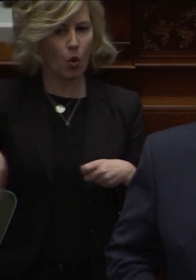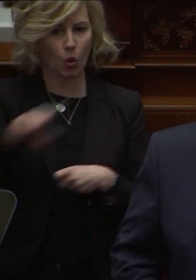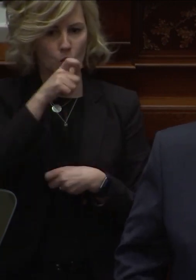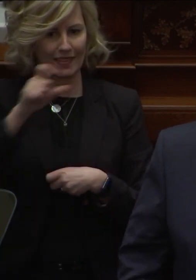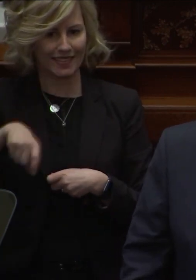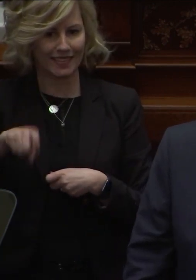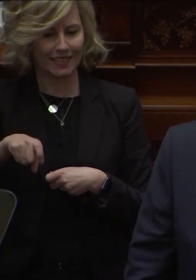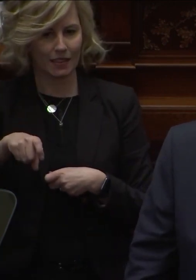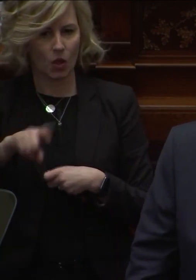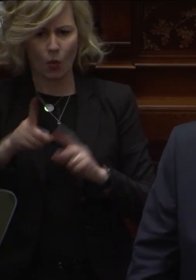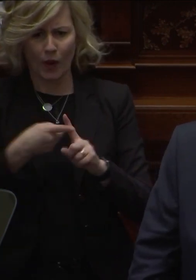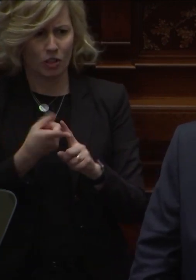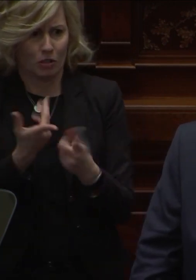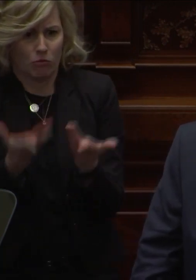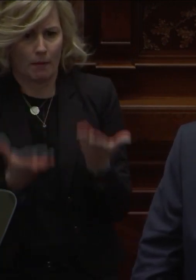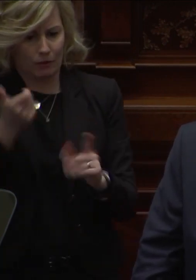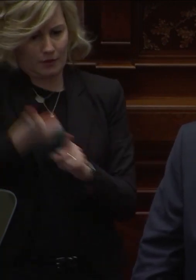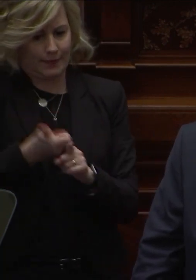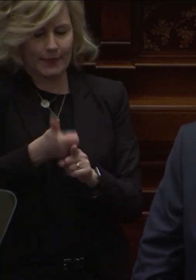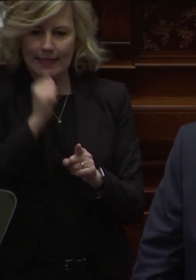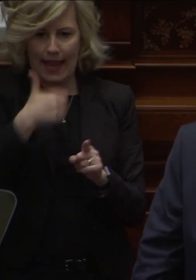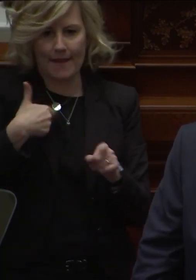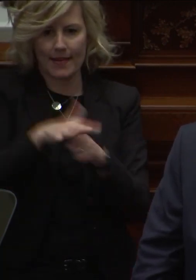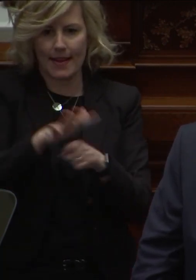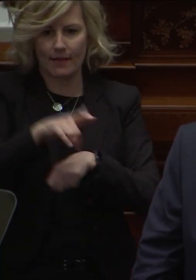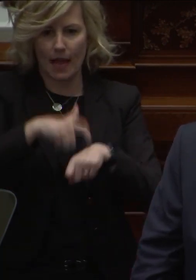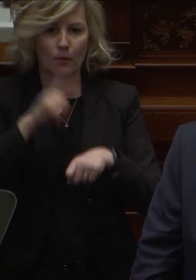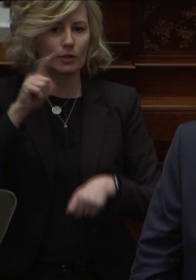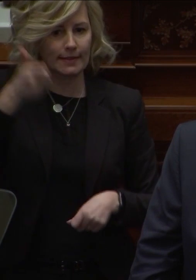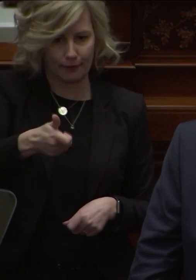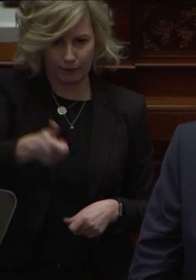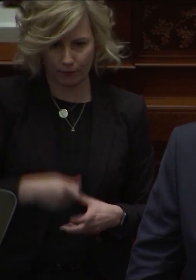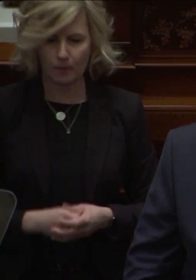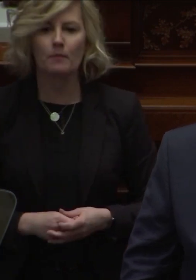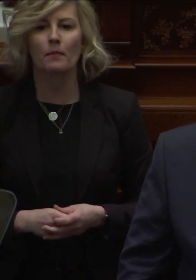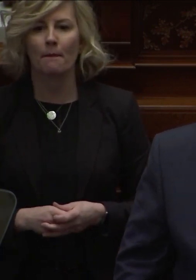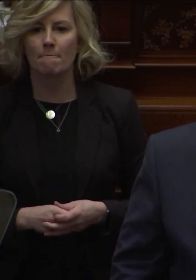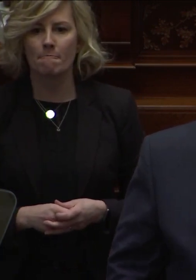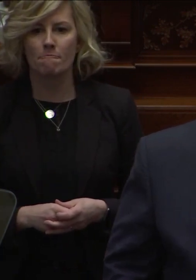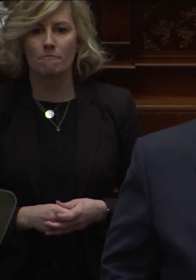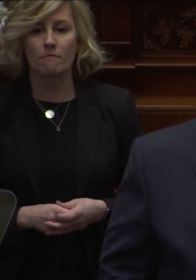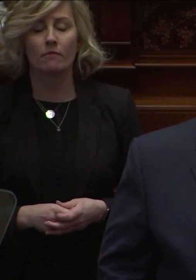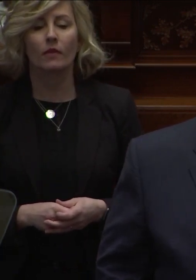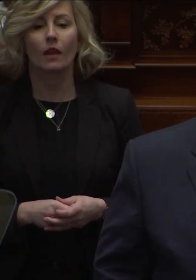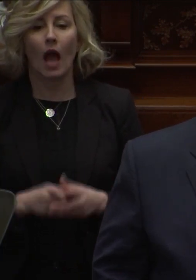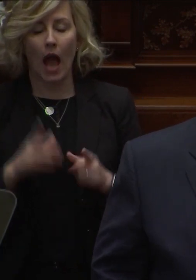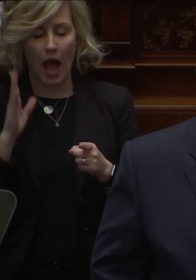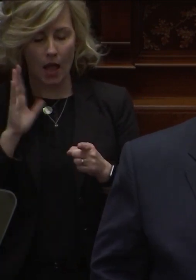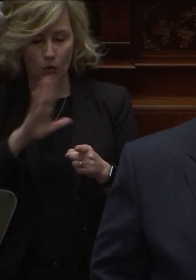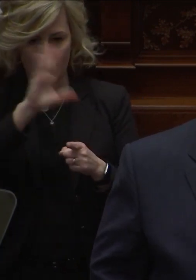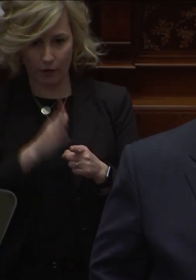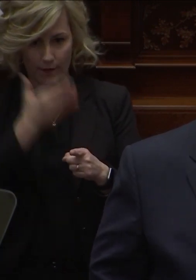OPPORTUNITY TO GIVE HER TIME TO THOSE IN NEED WHEN SHE MUST HAVE